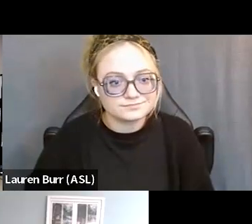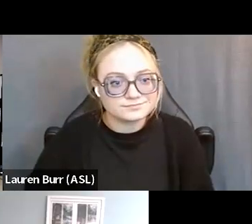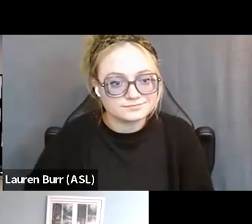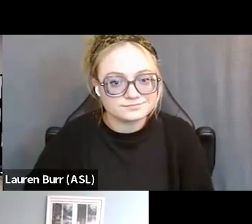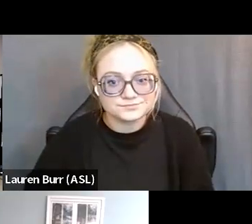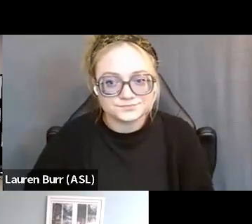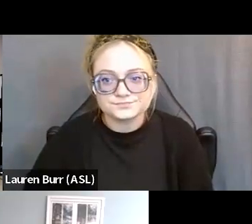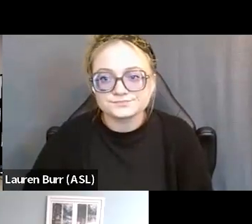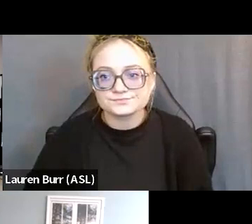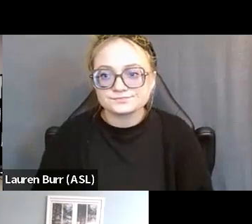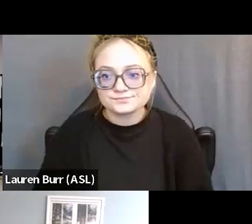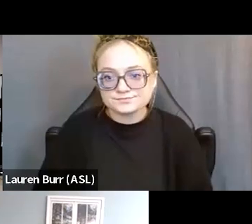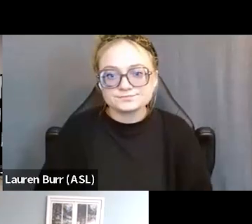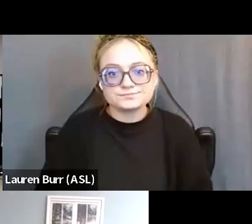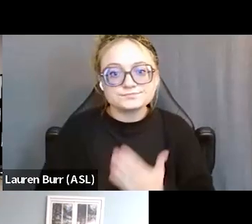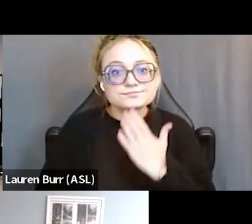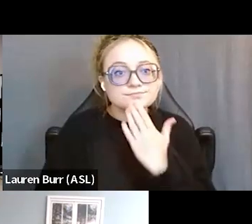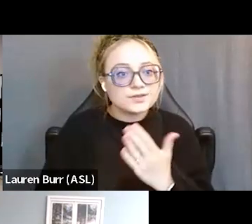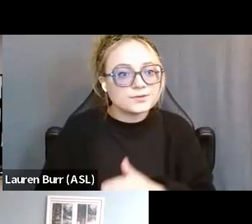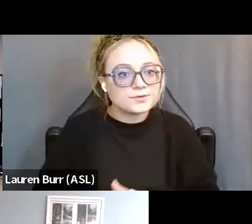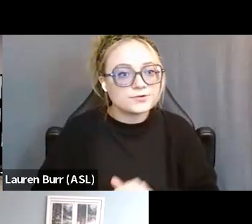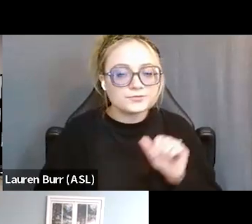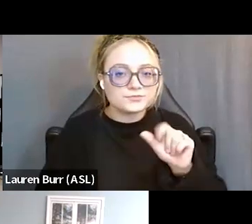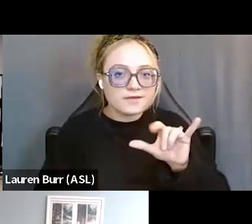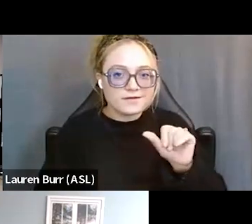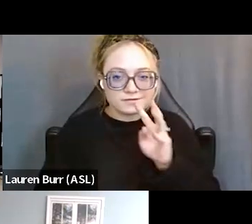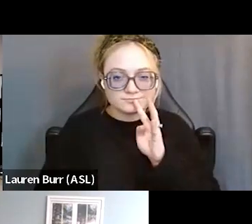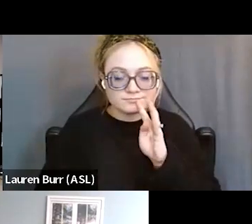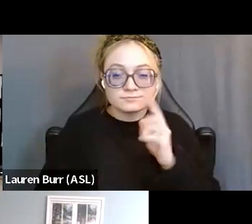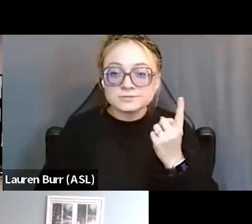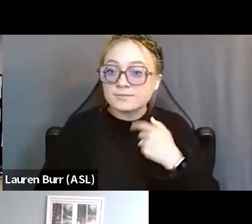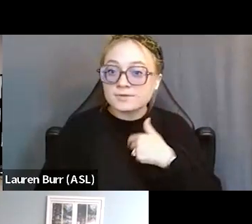Something that I would add, when individuals are...